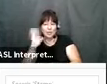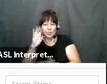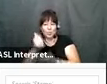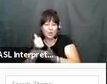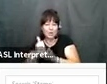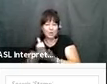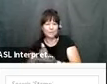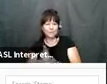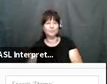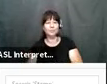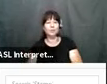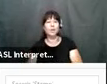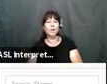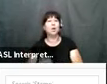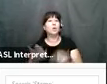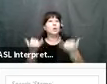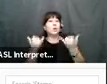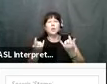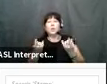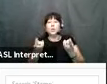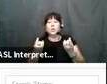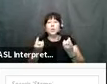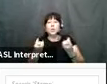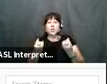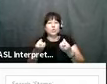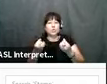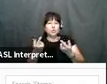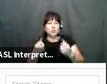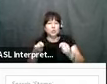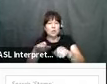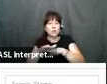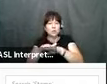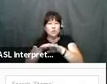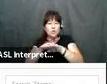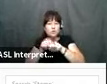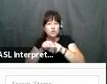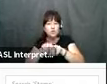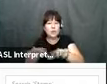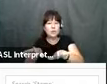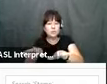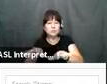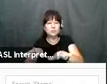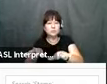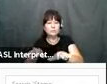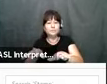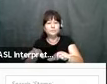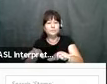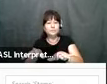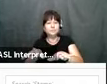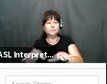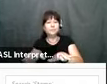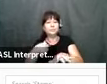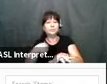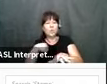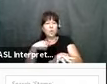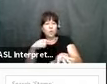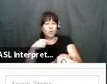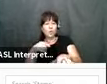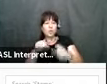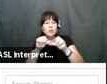the spread of covid-19? We can continue the focused approach to testing, contact tracing and data driven case finding that we've been discussing;